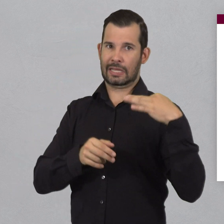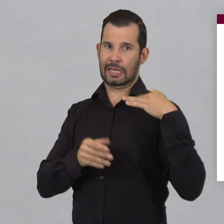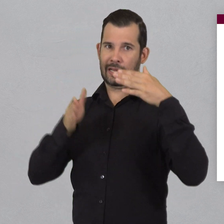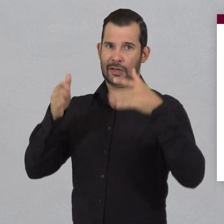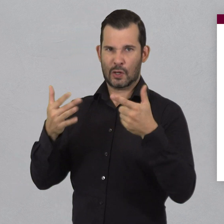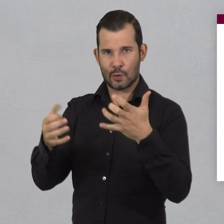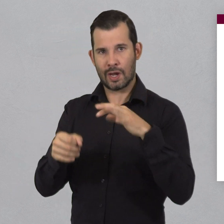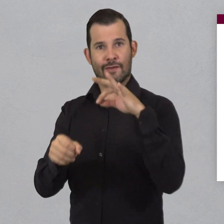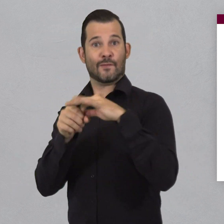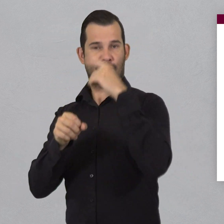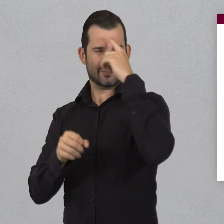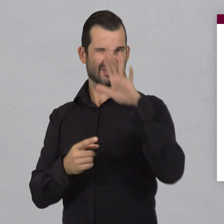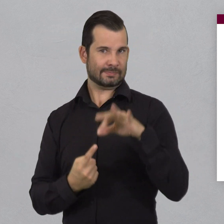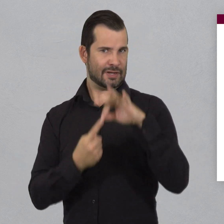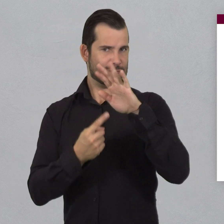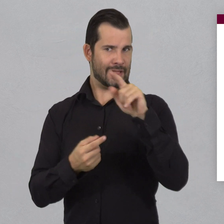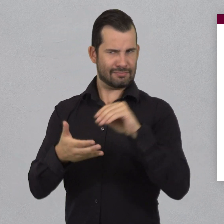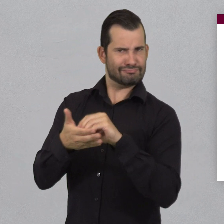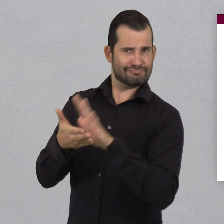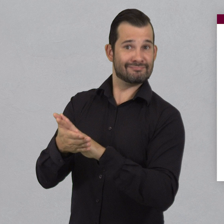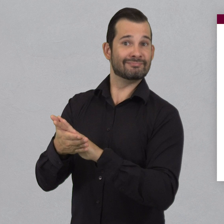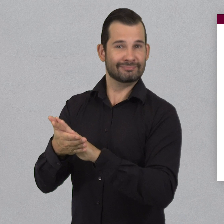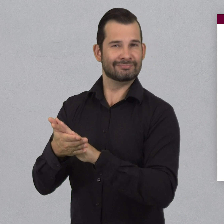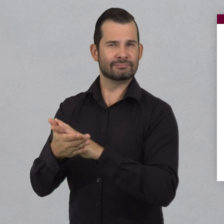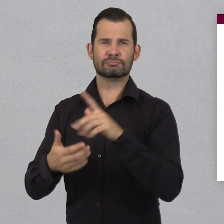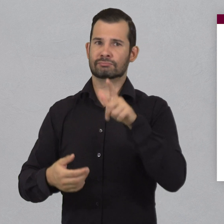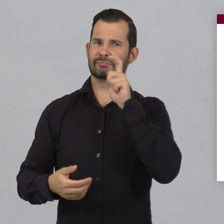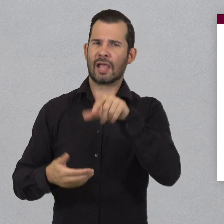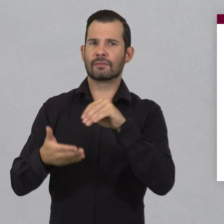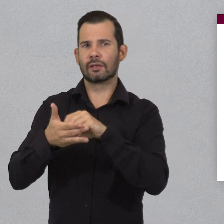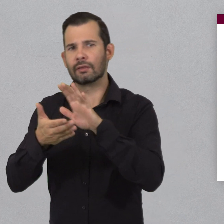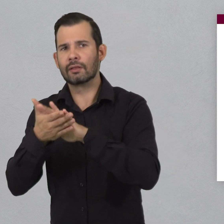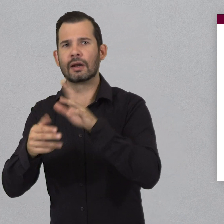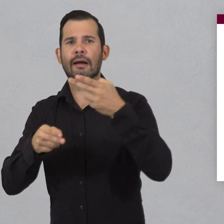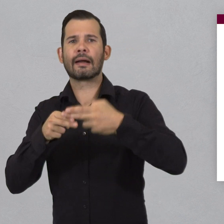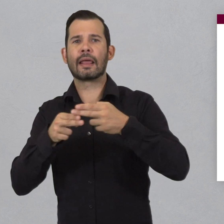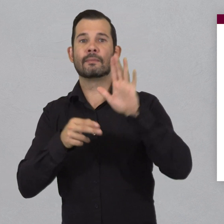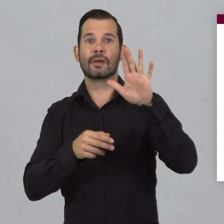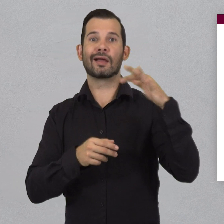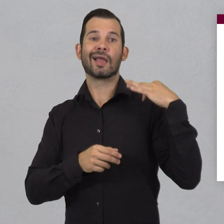candidate you want to vote for on your special ballot. You do not have to write the name of